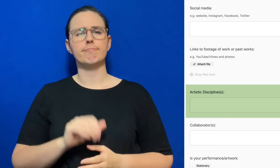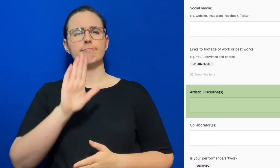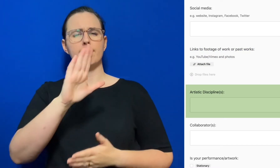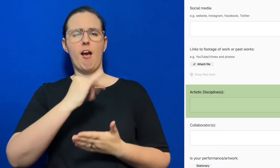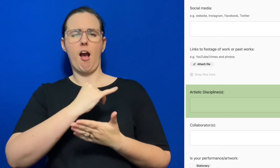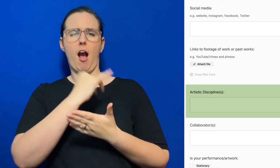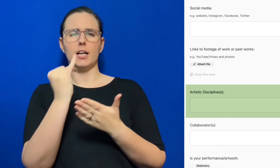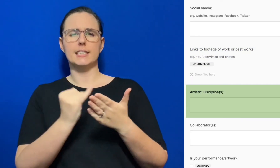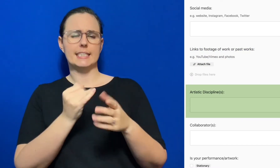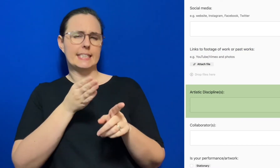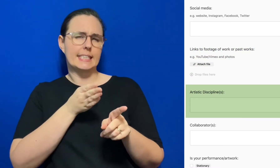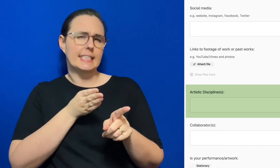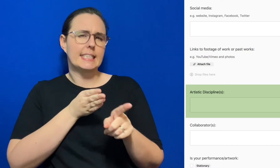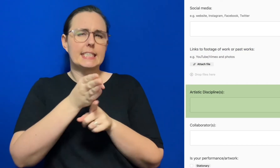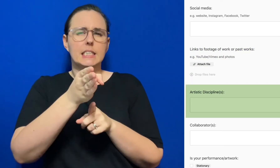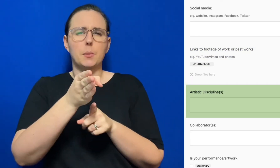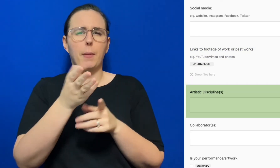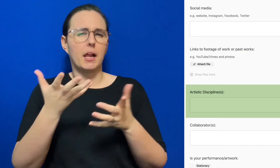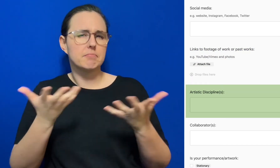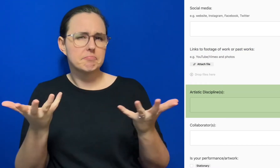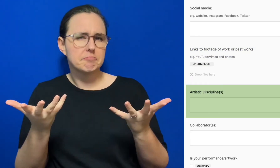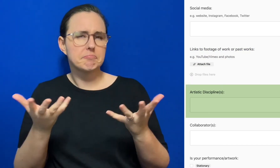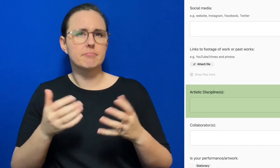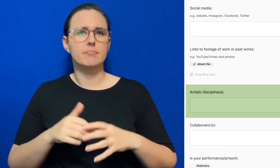Artistic Discipline(s)